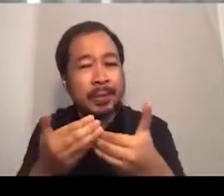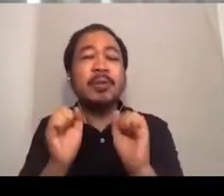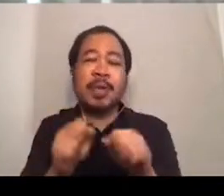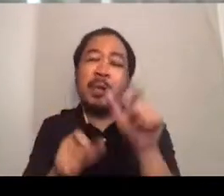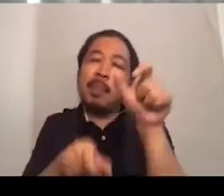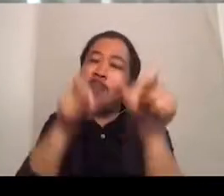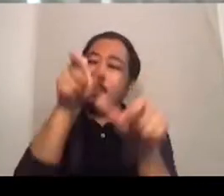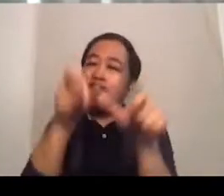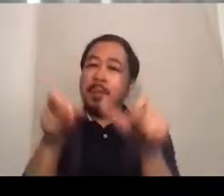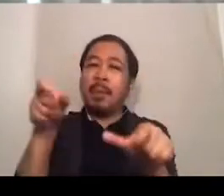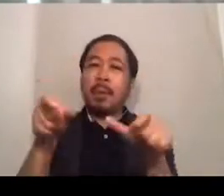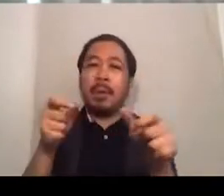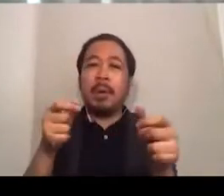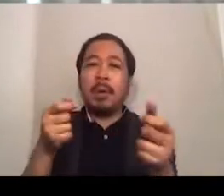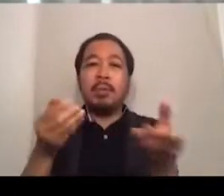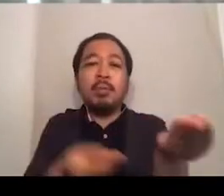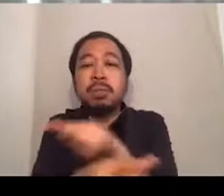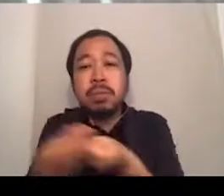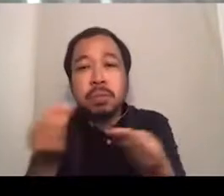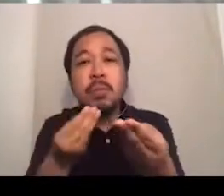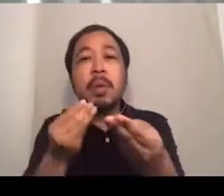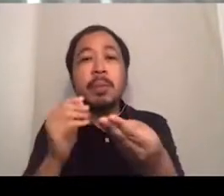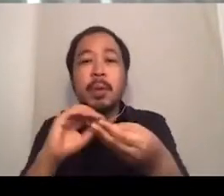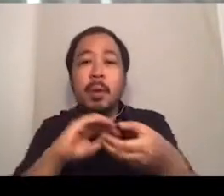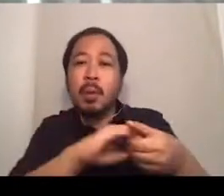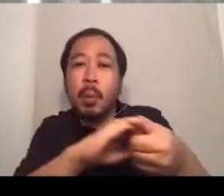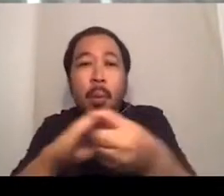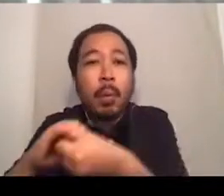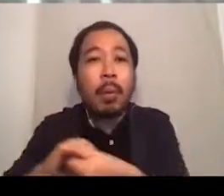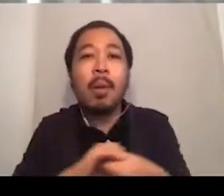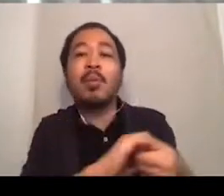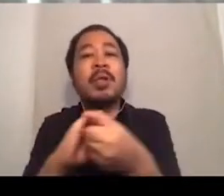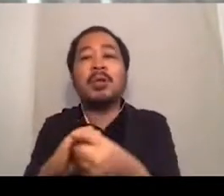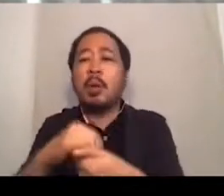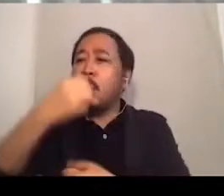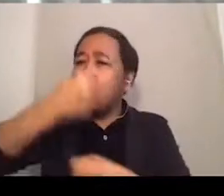is a now or never chance